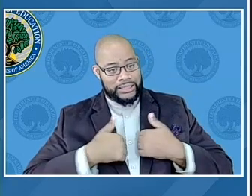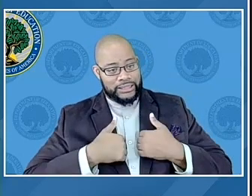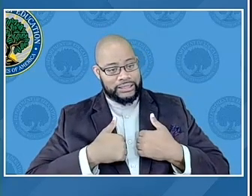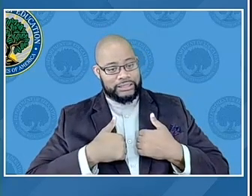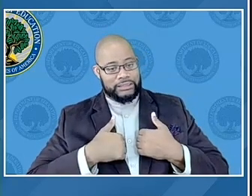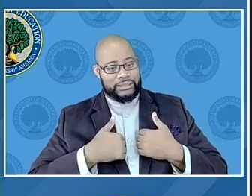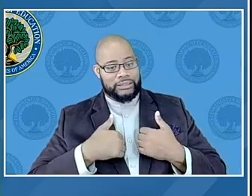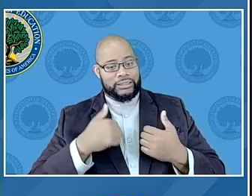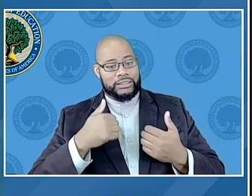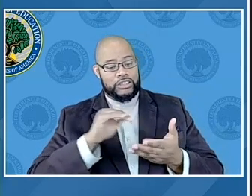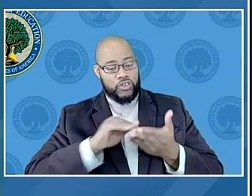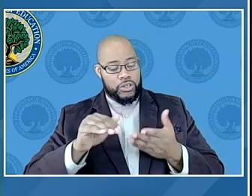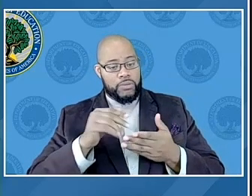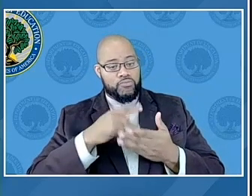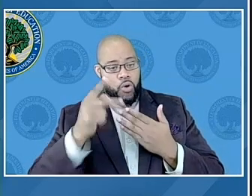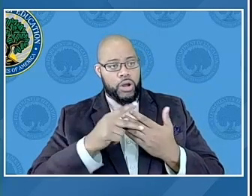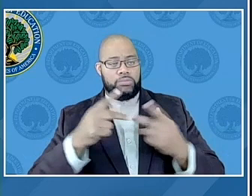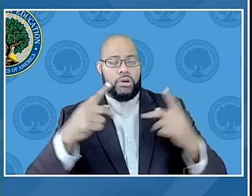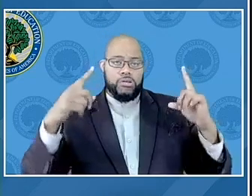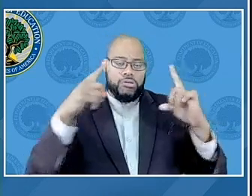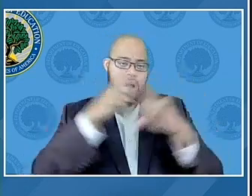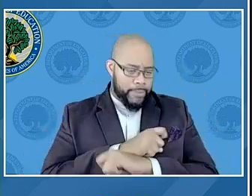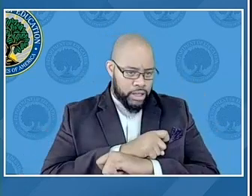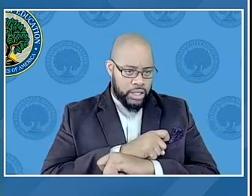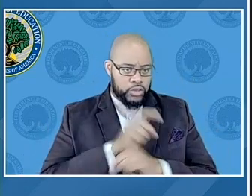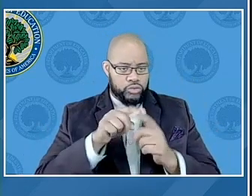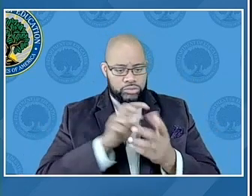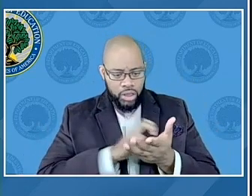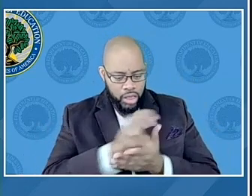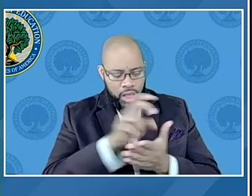incredibly complicated to navigate. They have a lot of nuances.